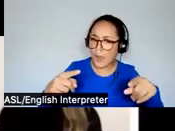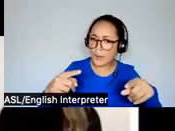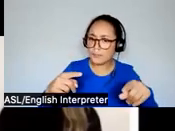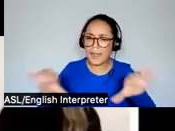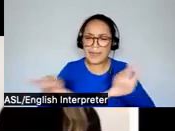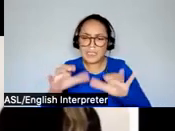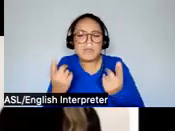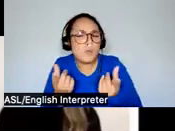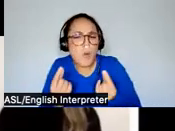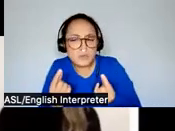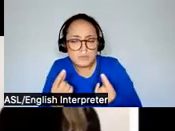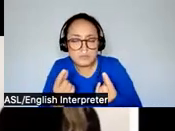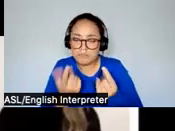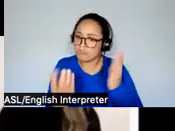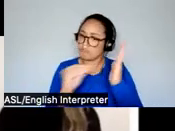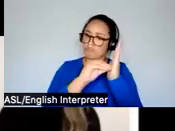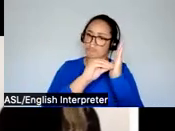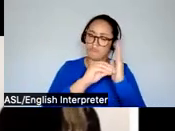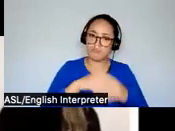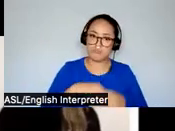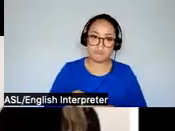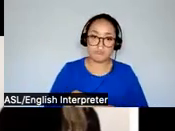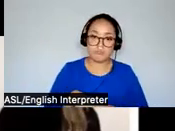event you may also submit with the applicant application.